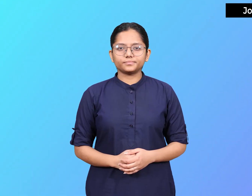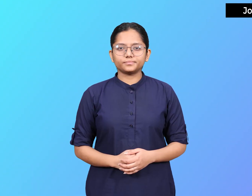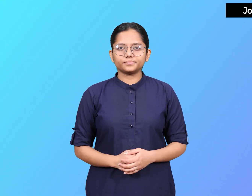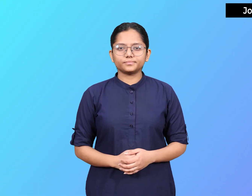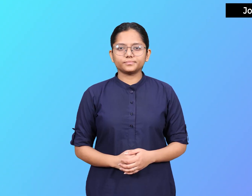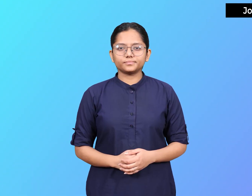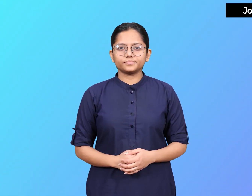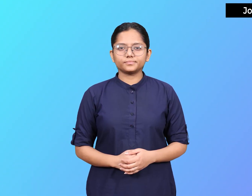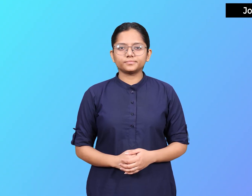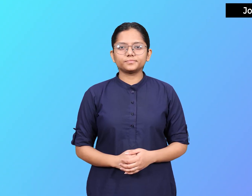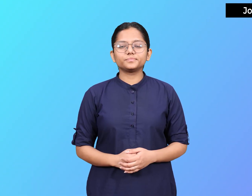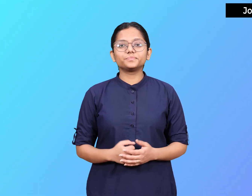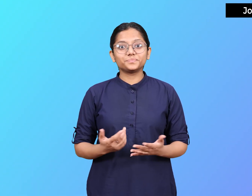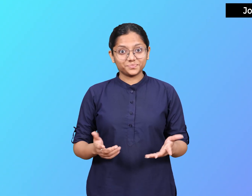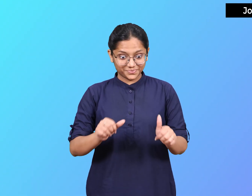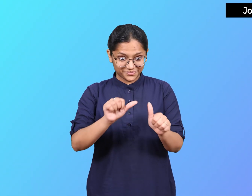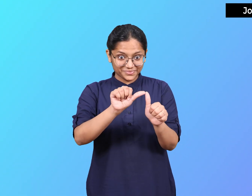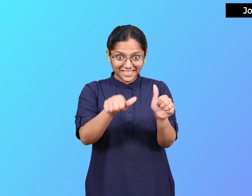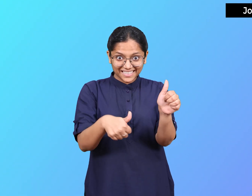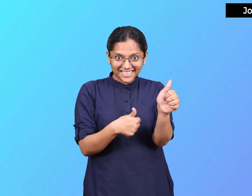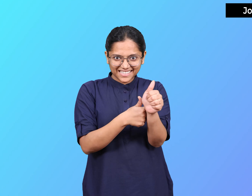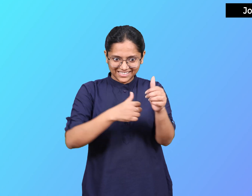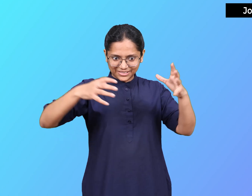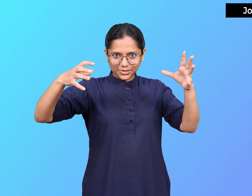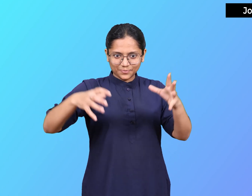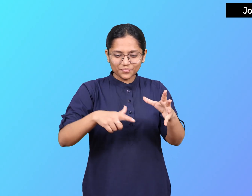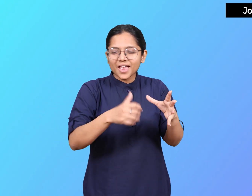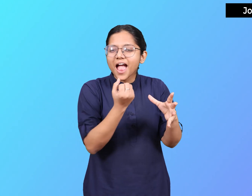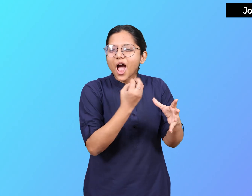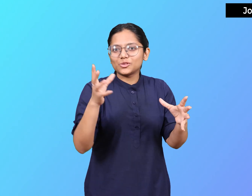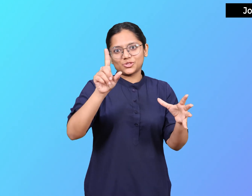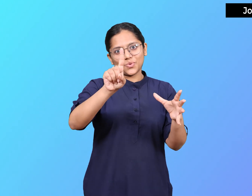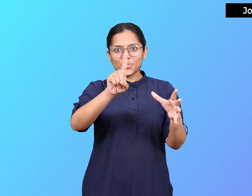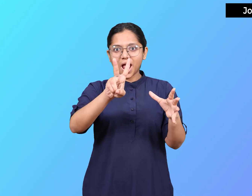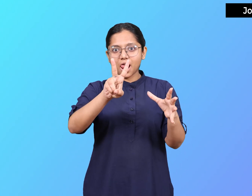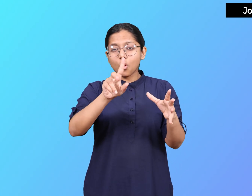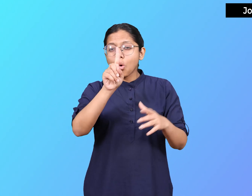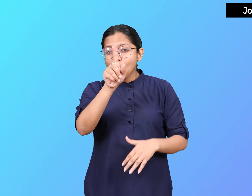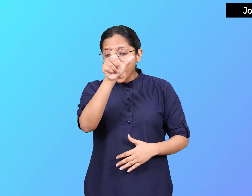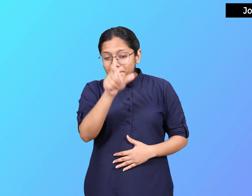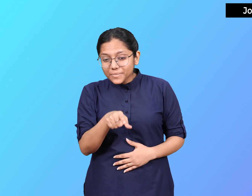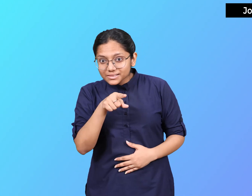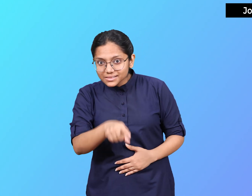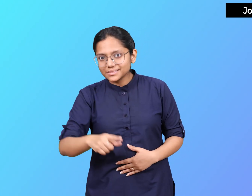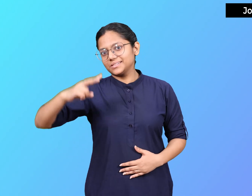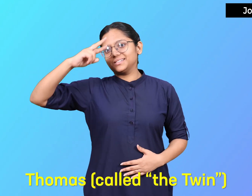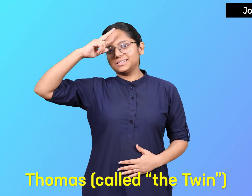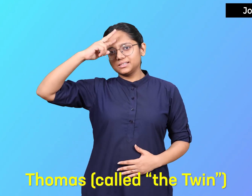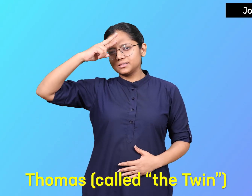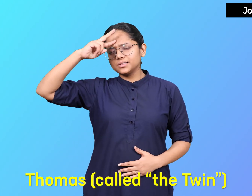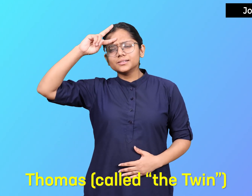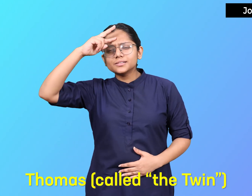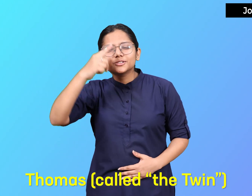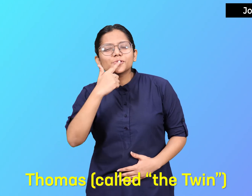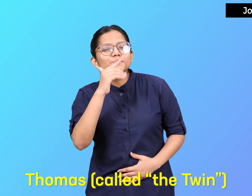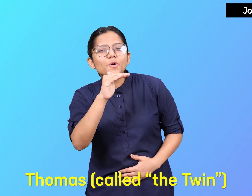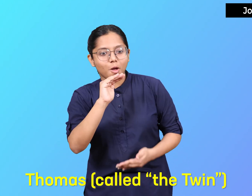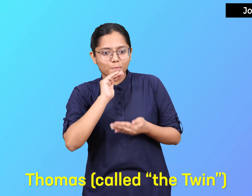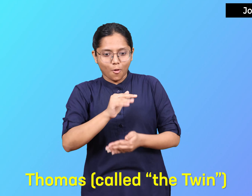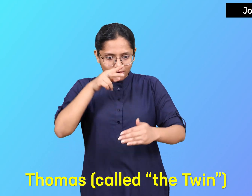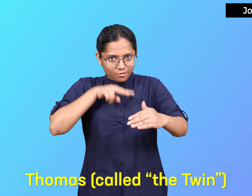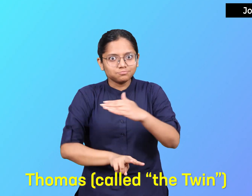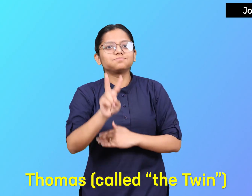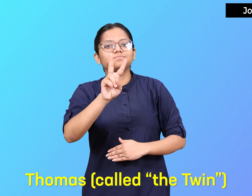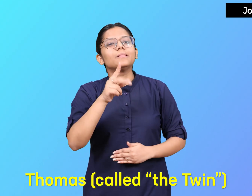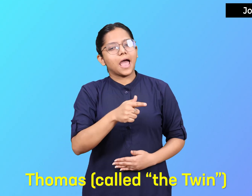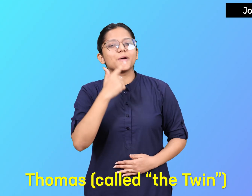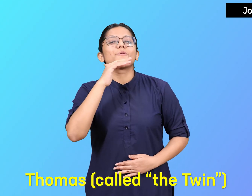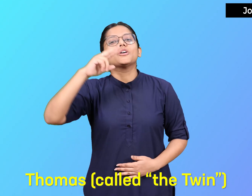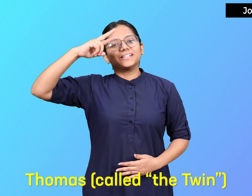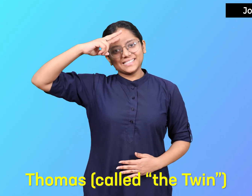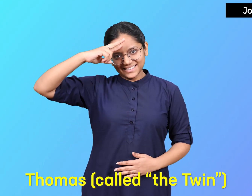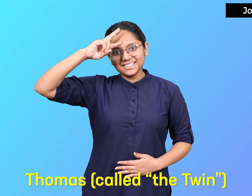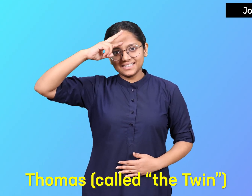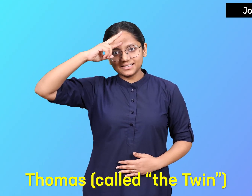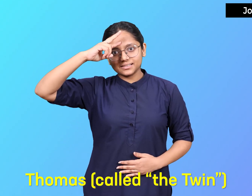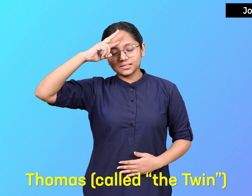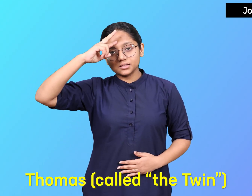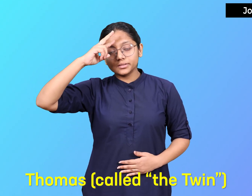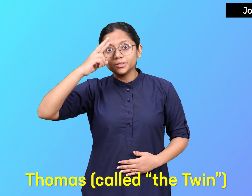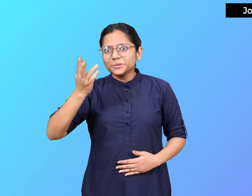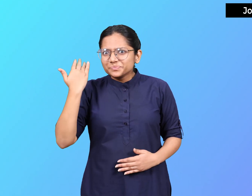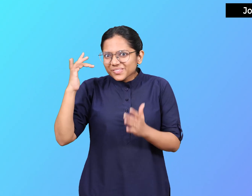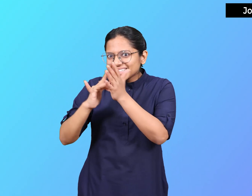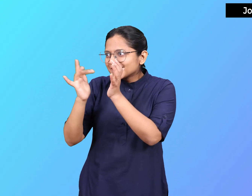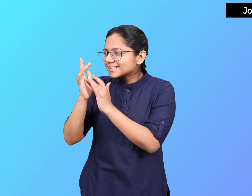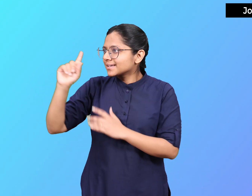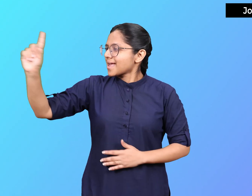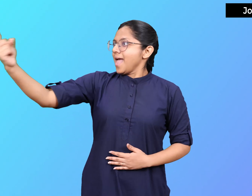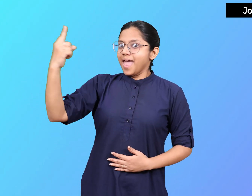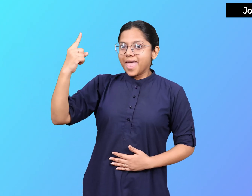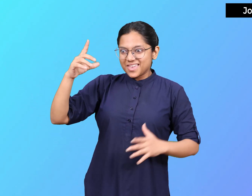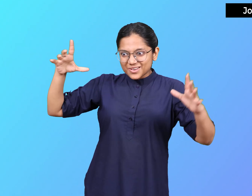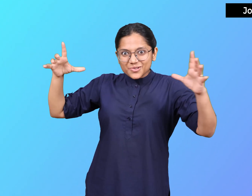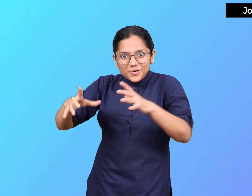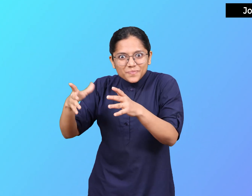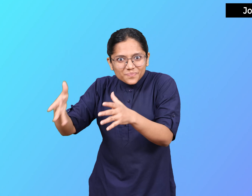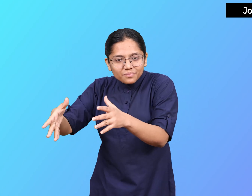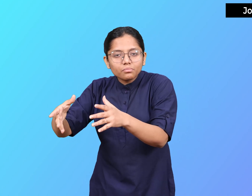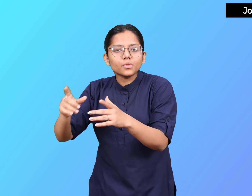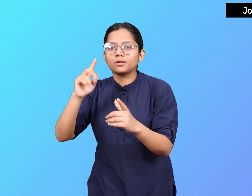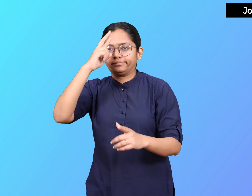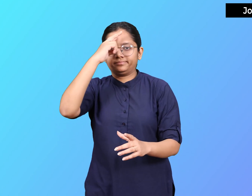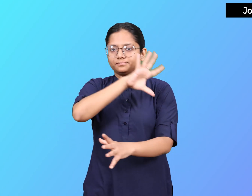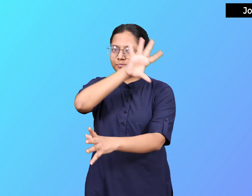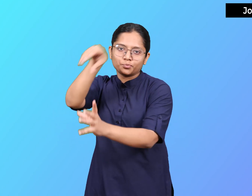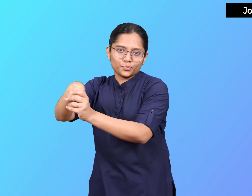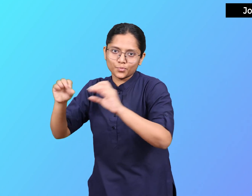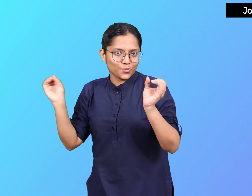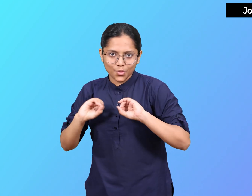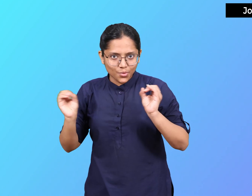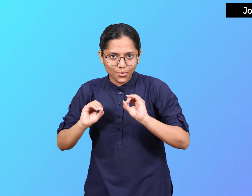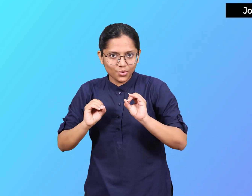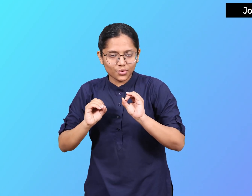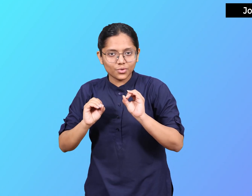Thomas (called “the Twin”) was one of the twelve, but he was not with the other followers when Jesus came.